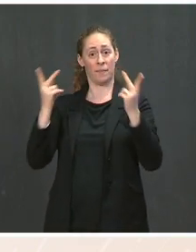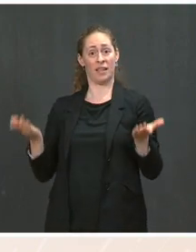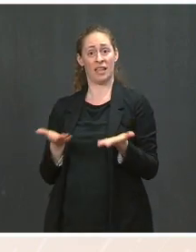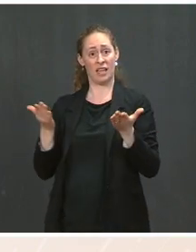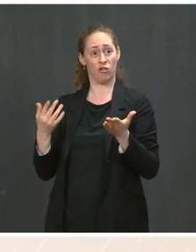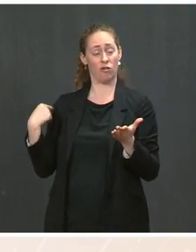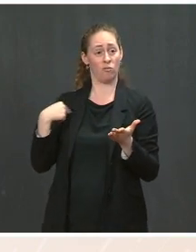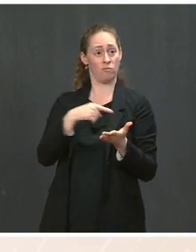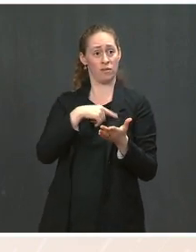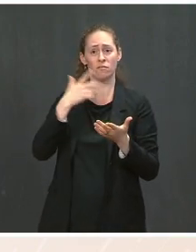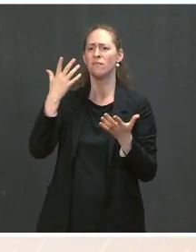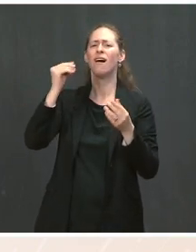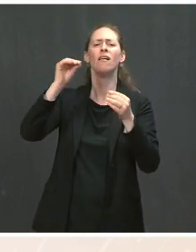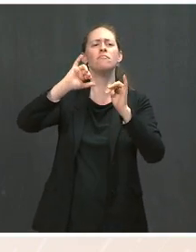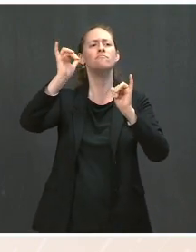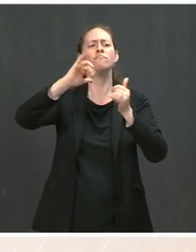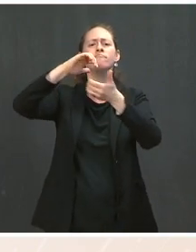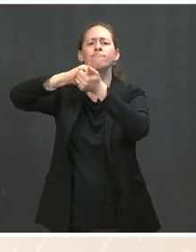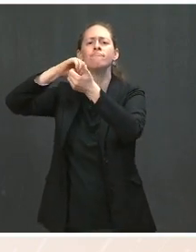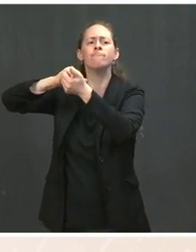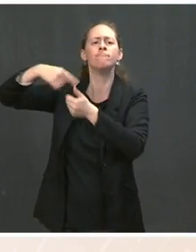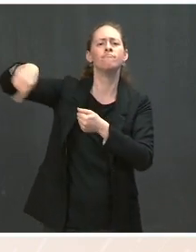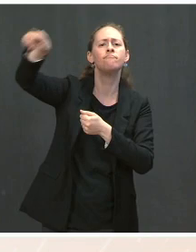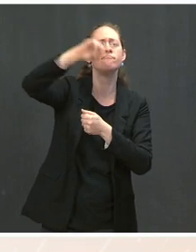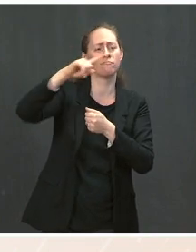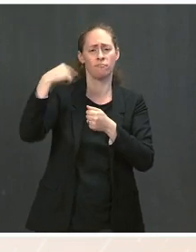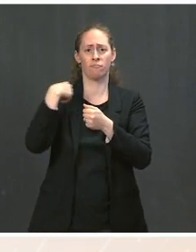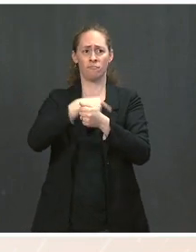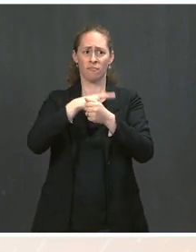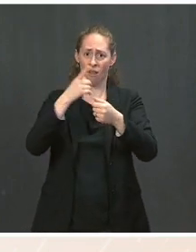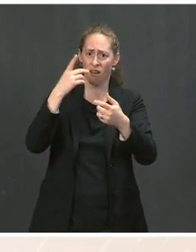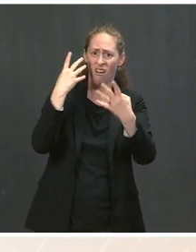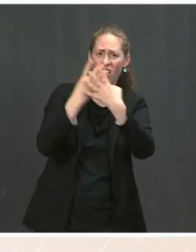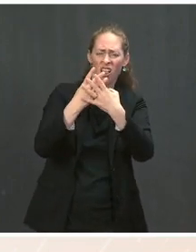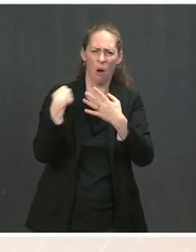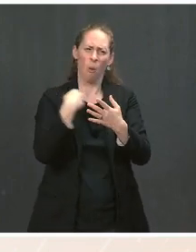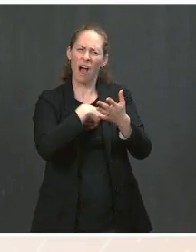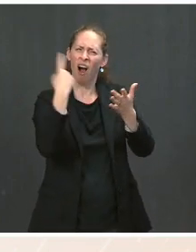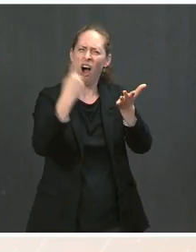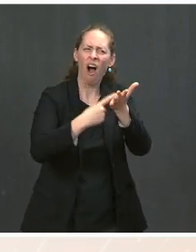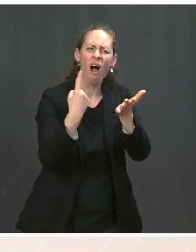through those diplomatic conversations. Typically, those conversations are led by the State Department